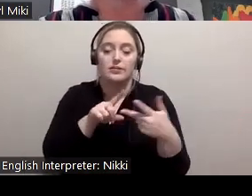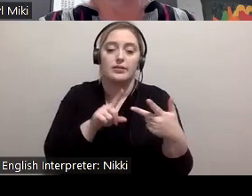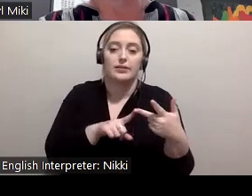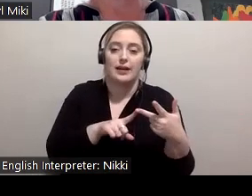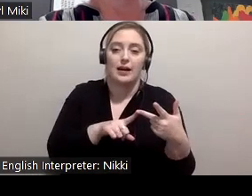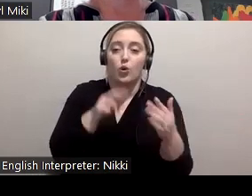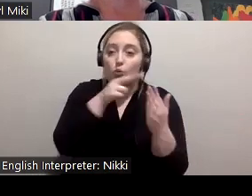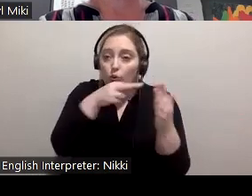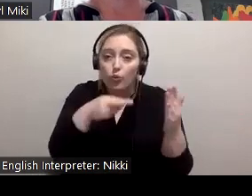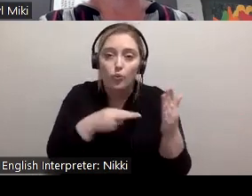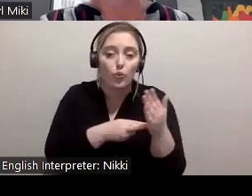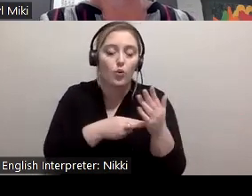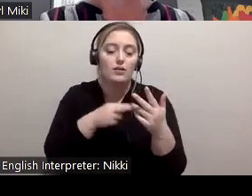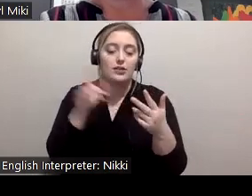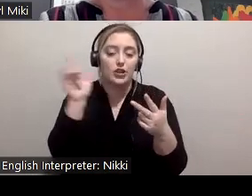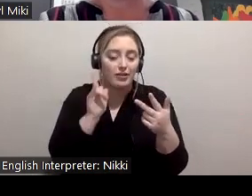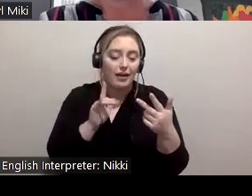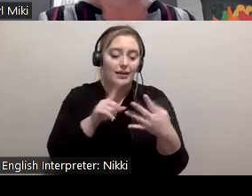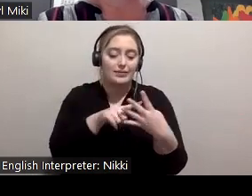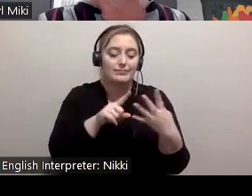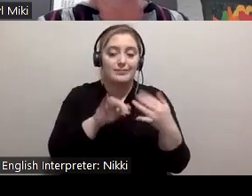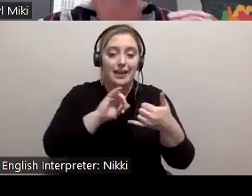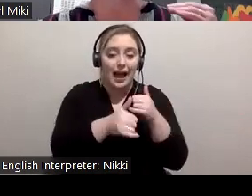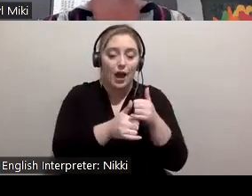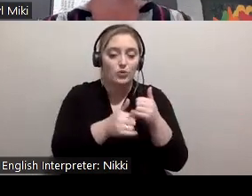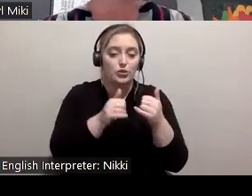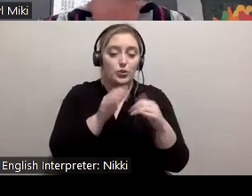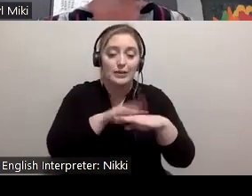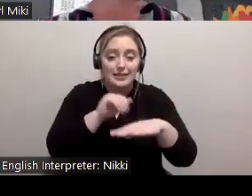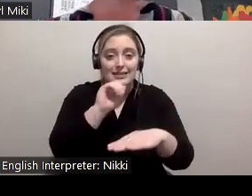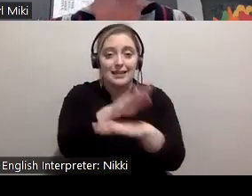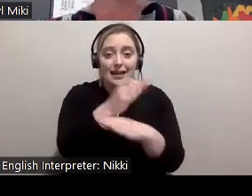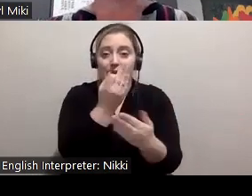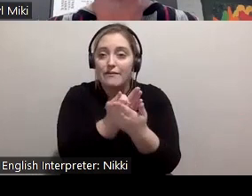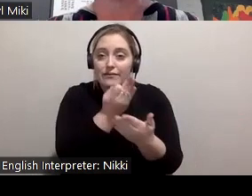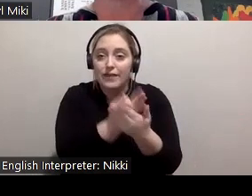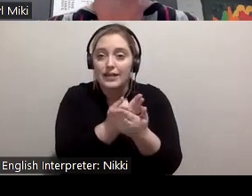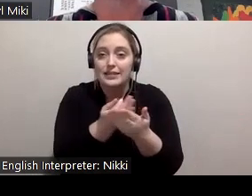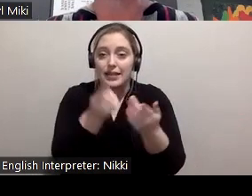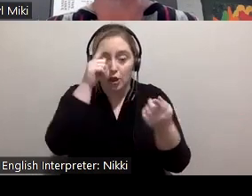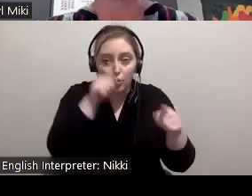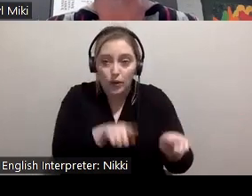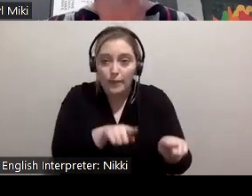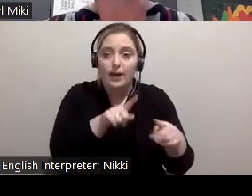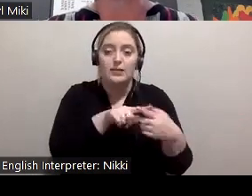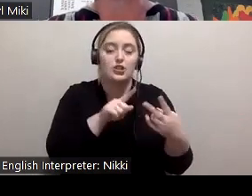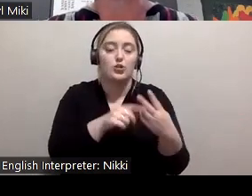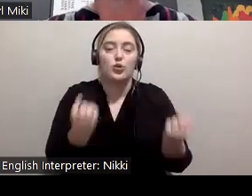regulations. Um how to submit a funding agreement. Like there's there's just lots and lots of detailed information. And so we